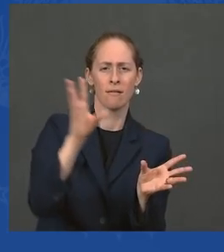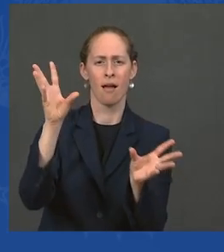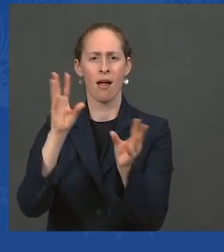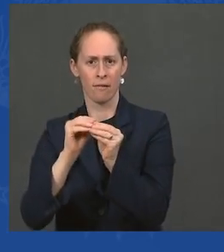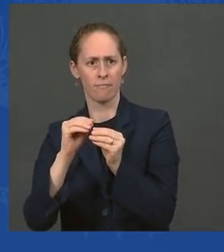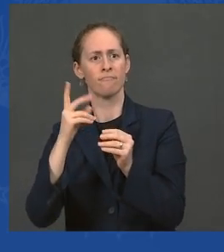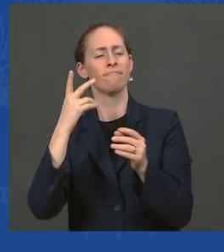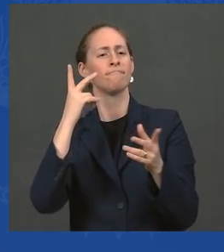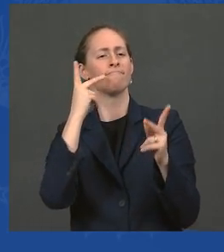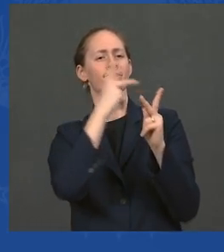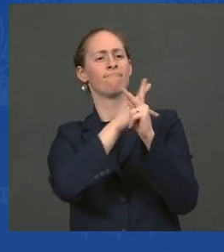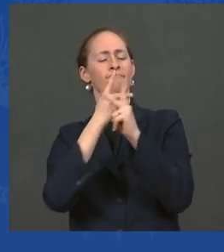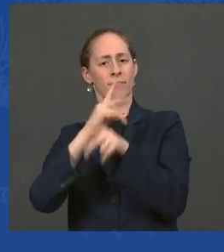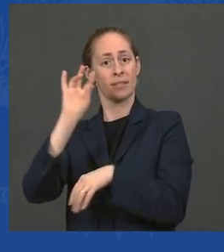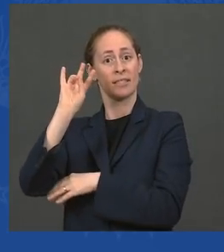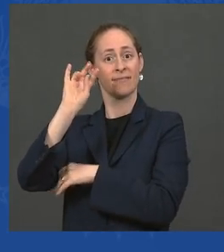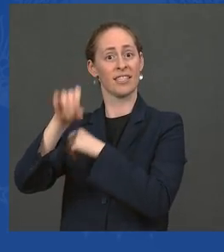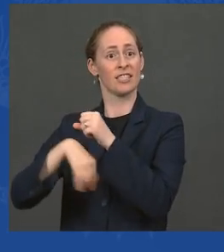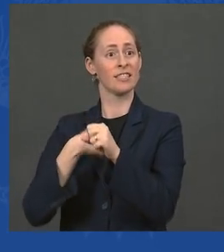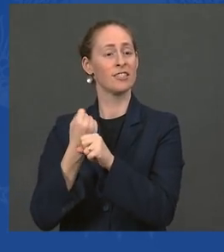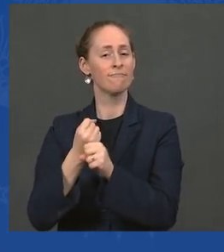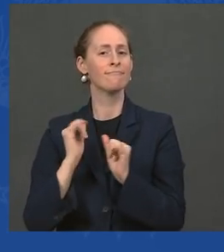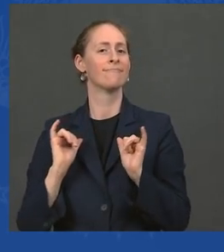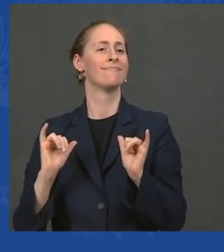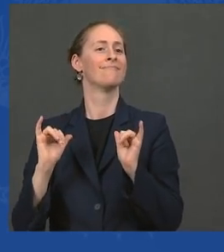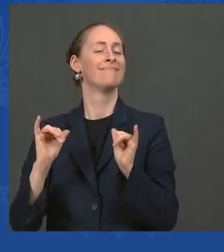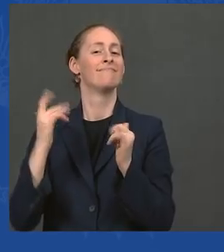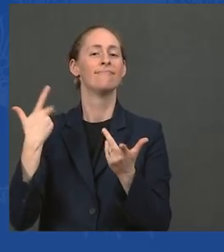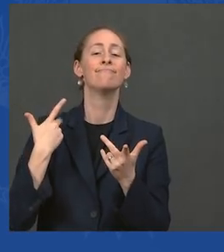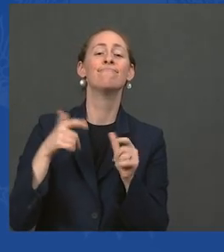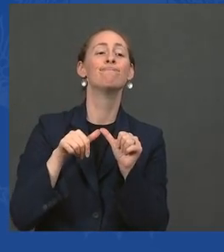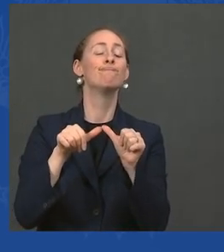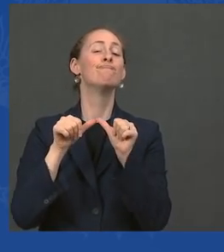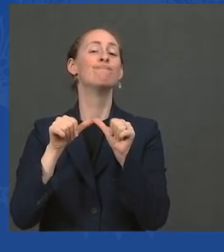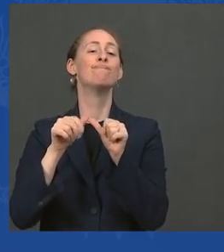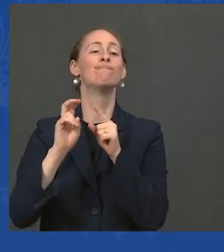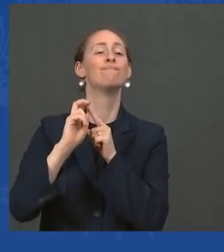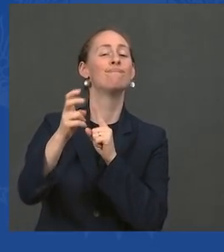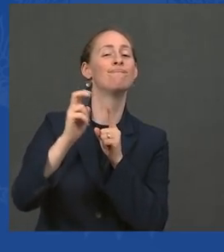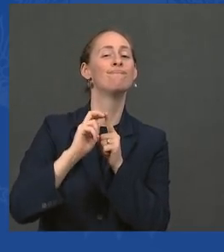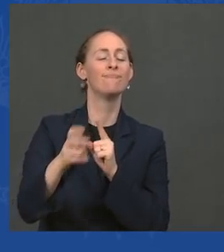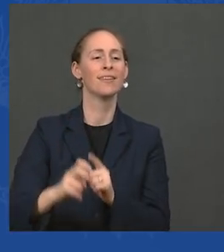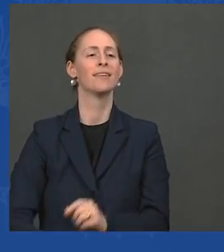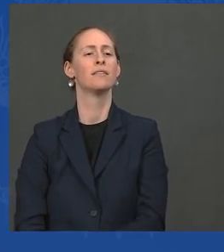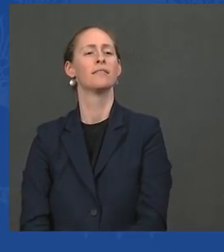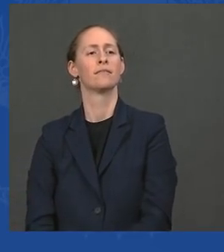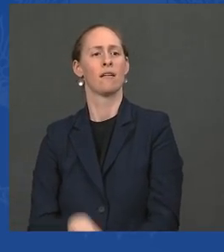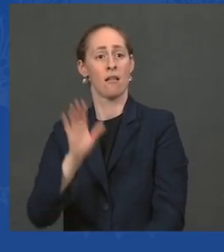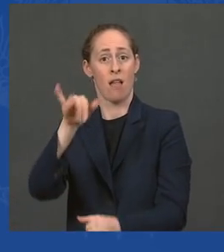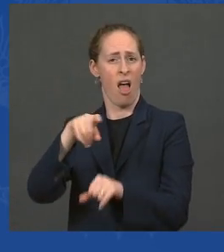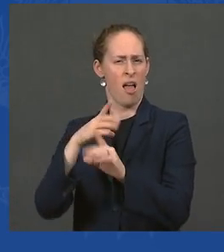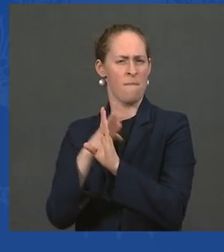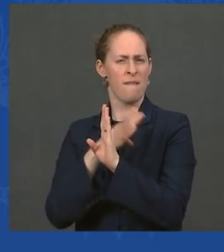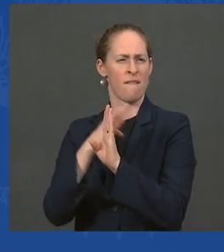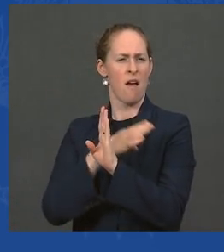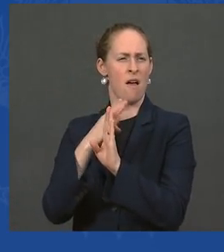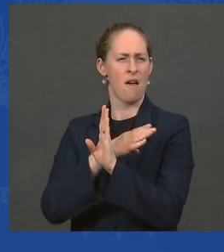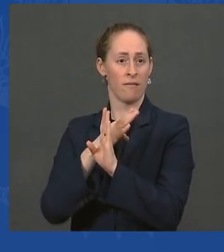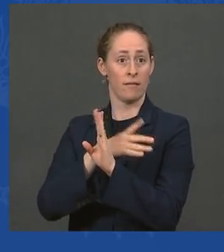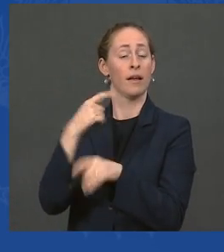to my tenure as Vice President. And I used to always like to take Amtrak home on Friday. My -- I'd try to go home and see my mom,